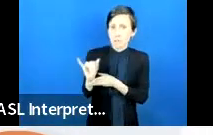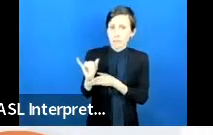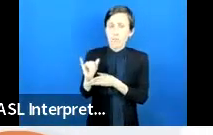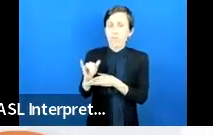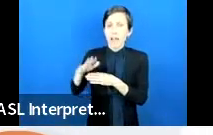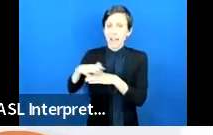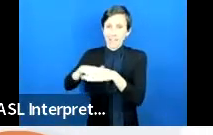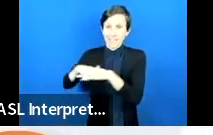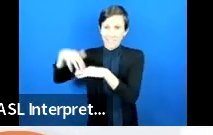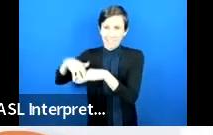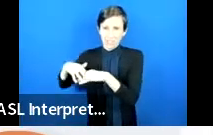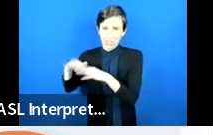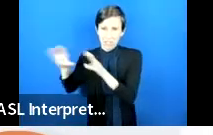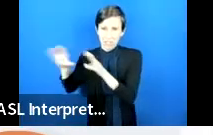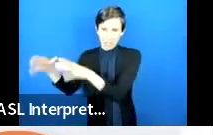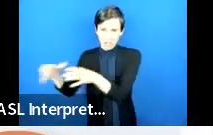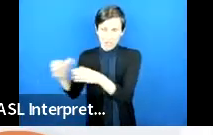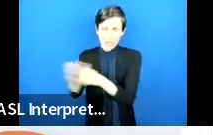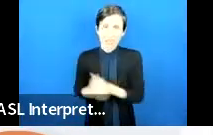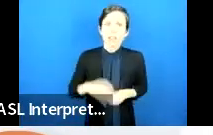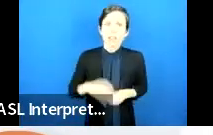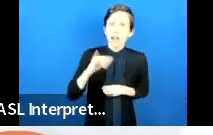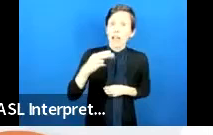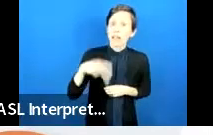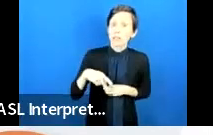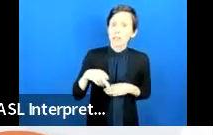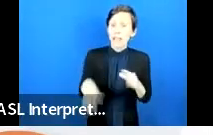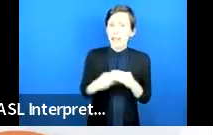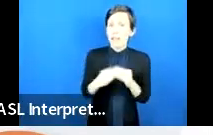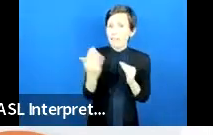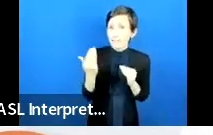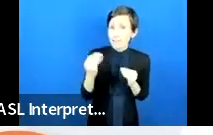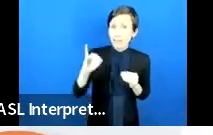And finally, IHP added 15 IHP focused courses